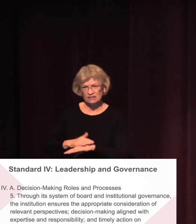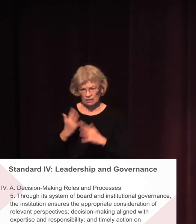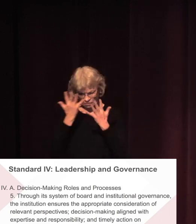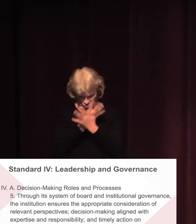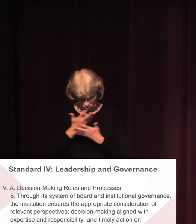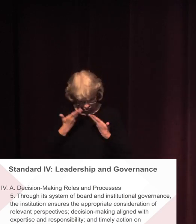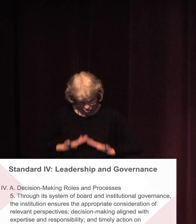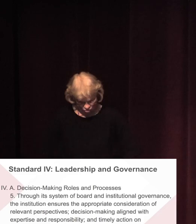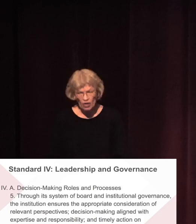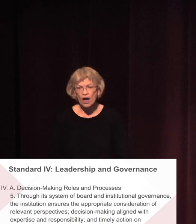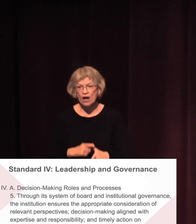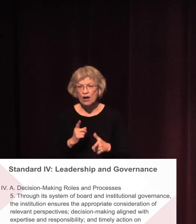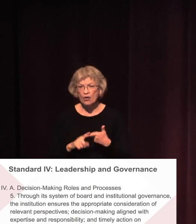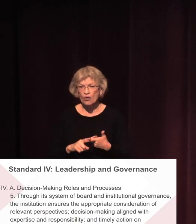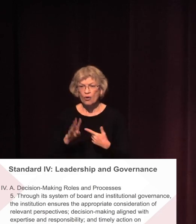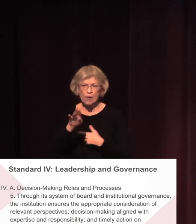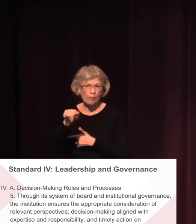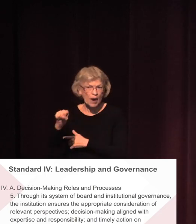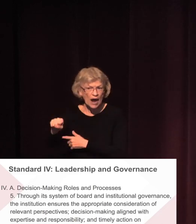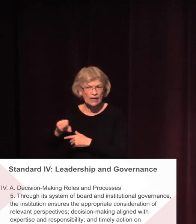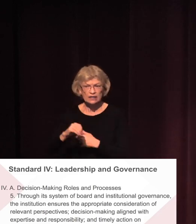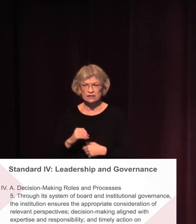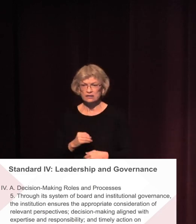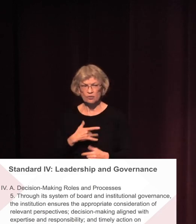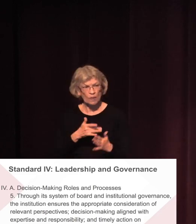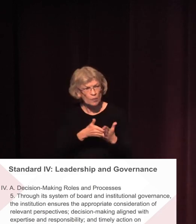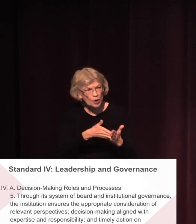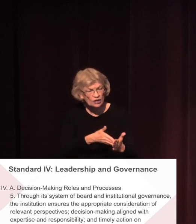Many of us reported experiencing an inequities and exclusions based on our personal characteristics or because of